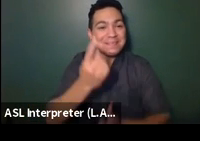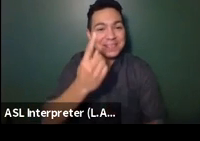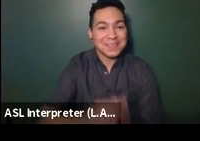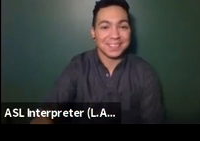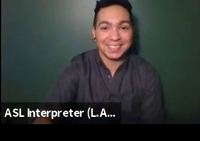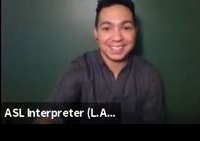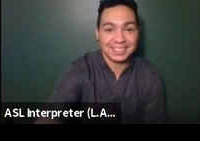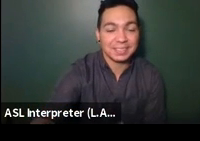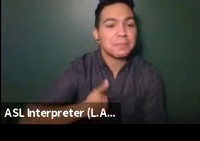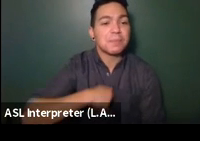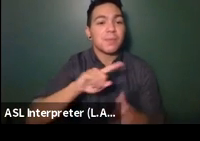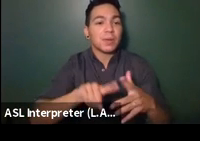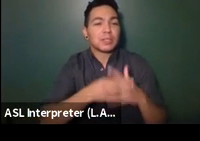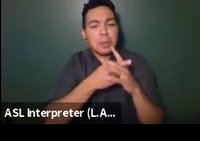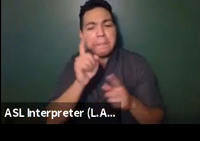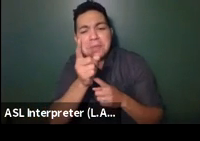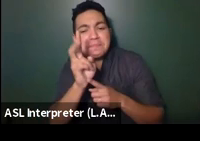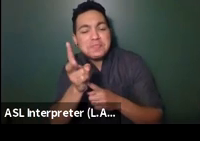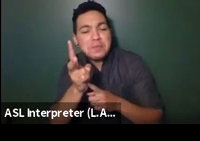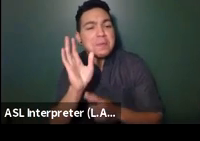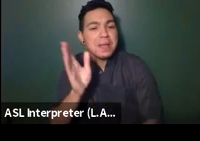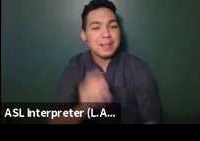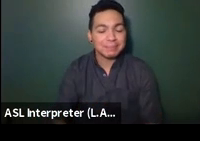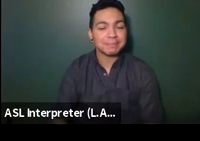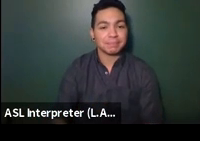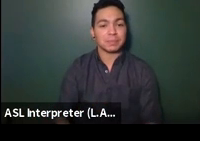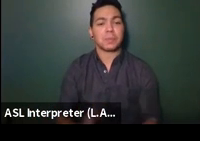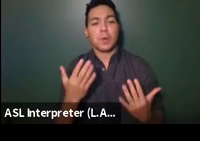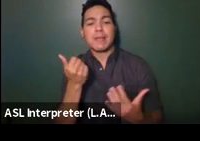ESD 189 - Amy Colburn: We'll get started in a minute or two. We'll let some more folks join us.